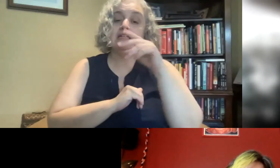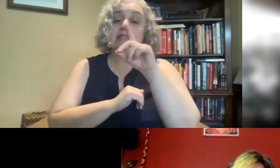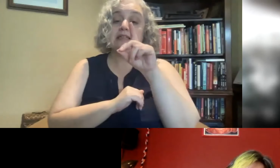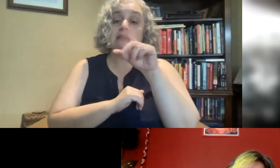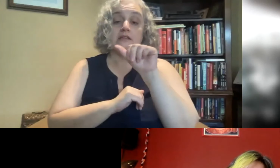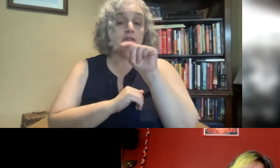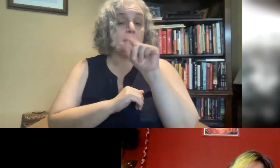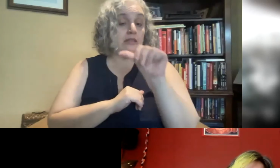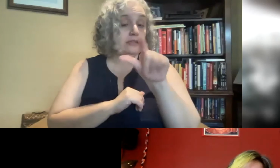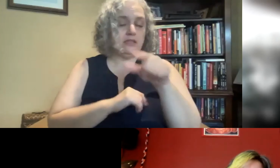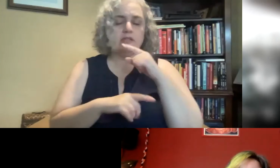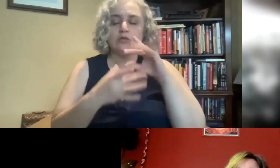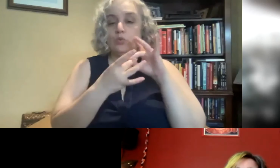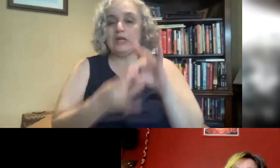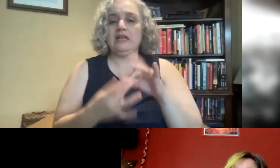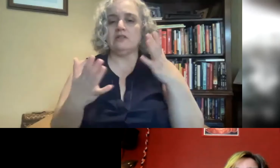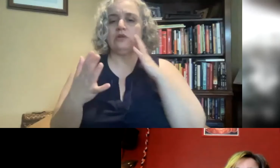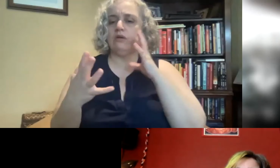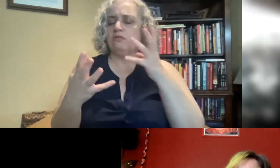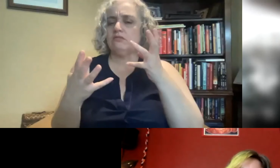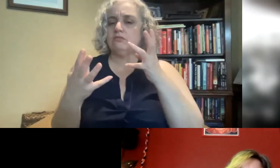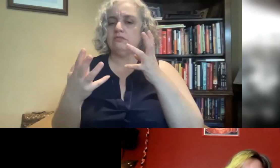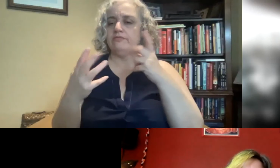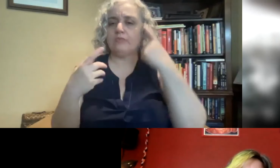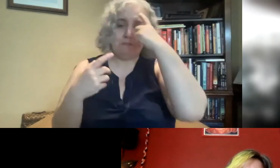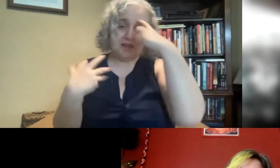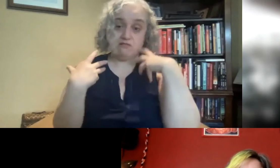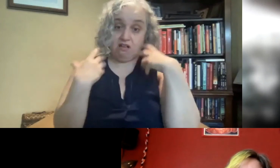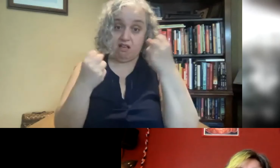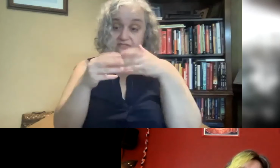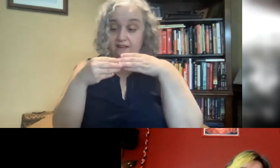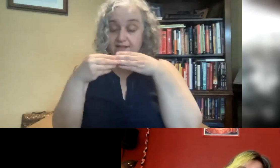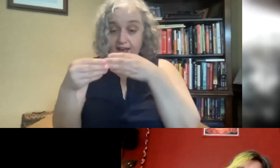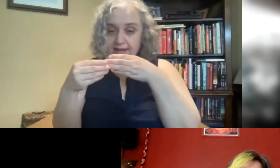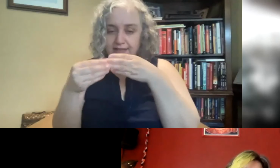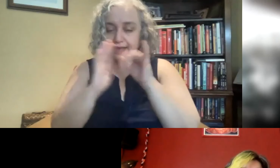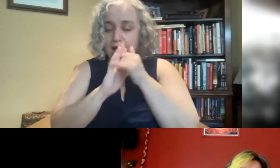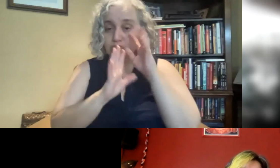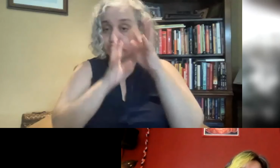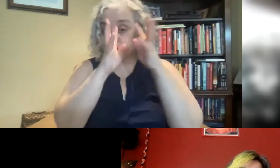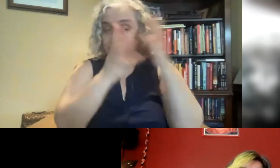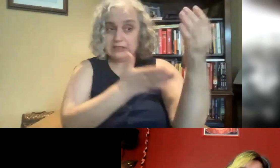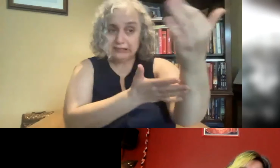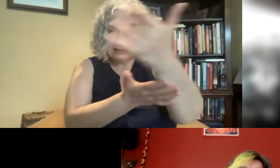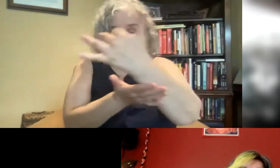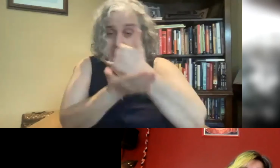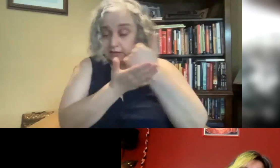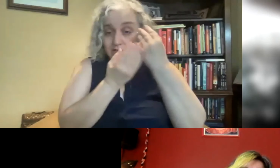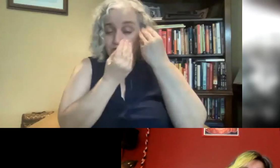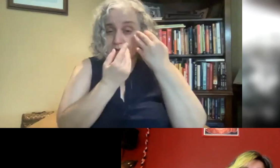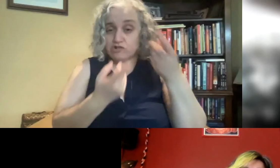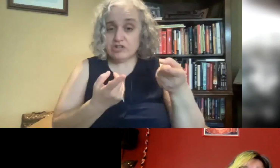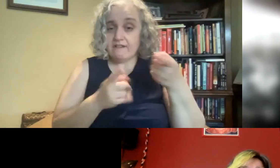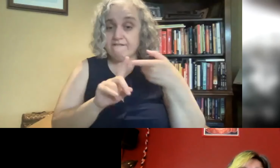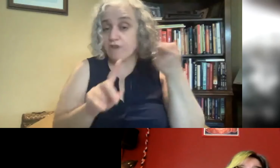used to create mental health guidance, a lot of that data was collected from people